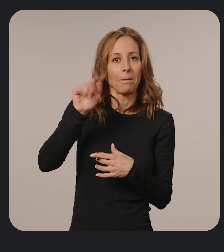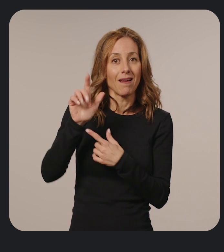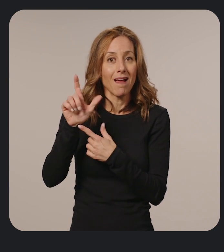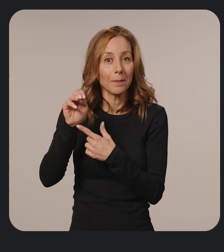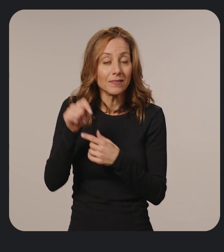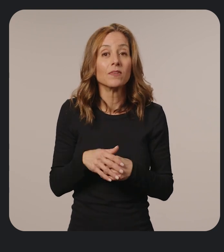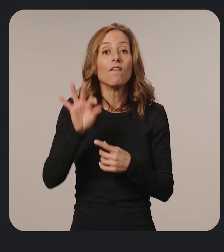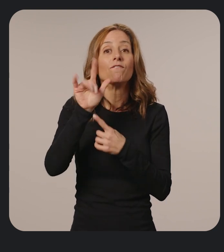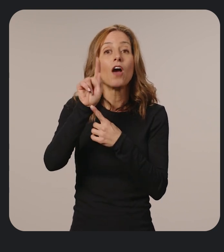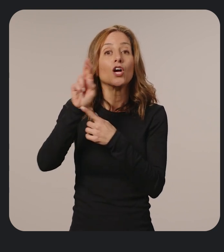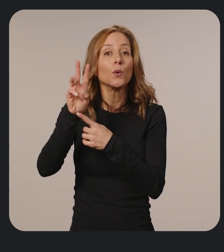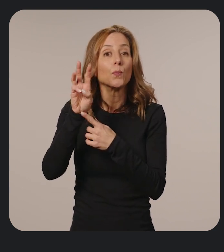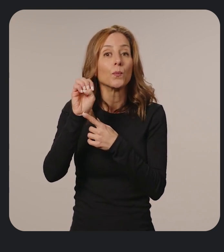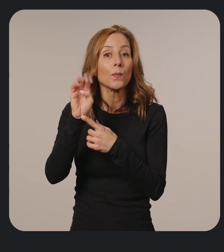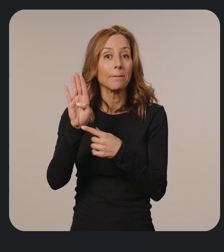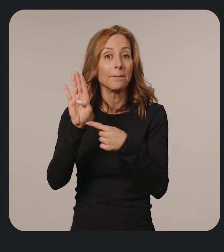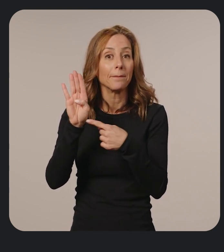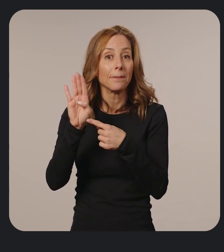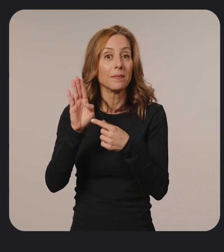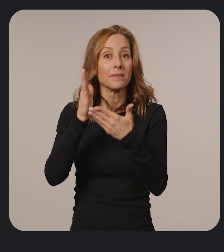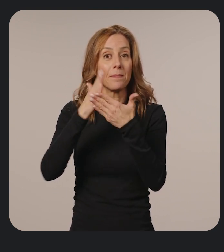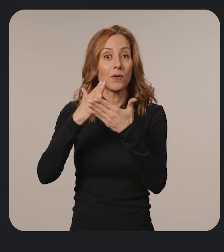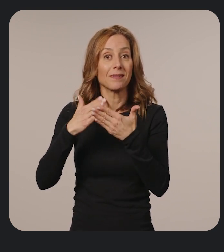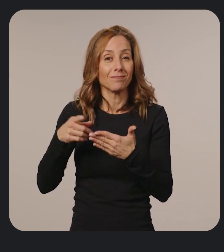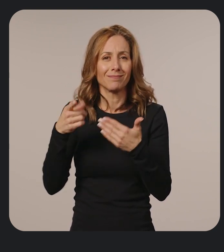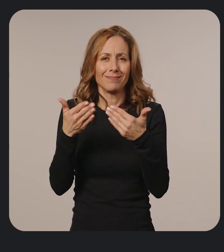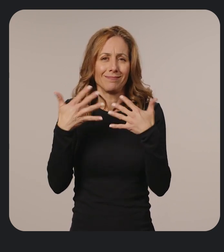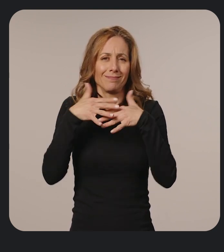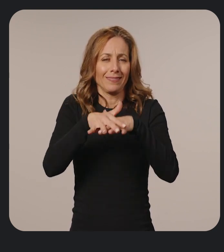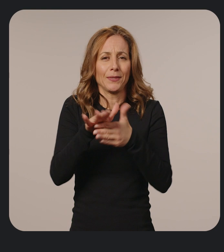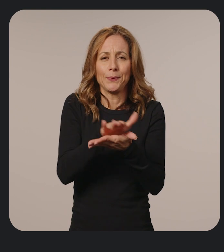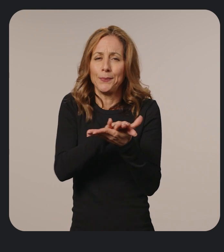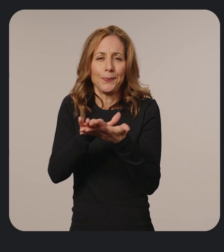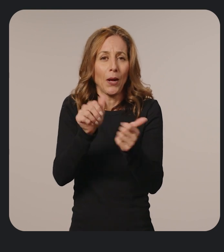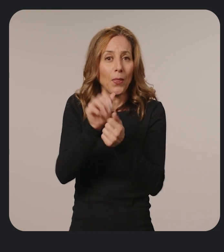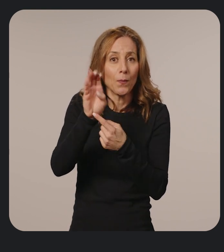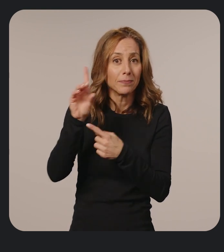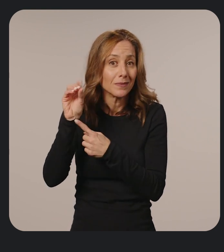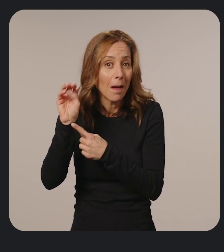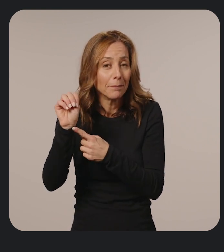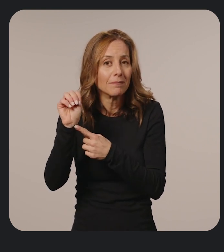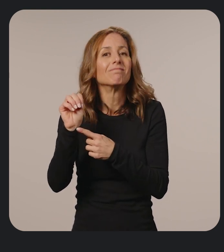within a typical HTML element. And the Flutter web component integrates cleanly